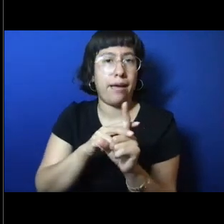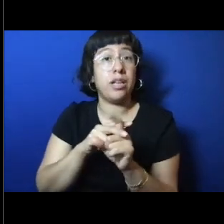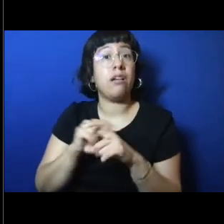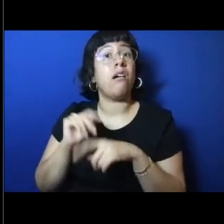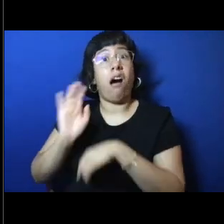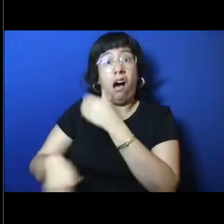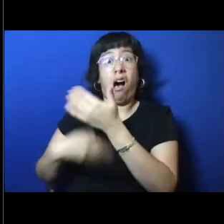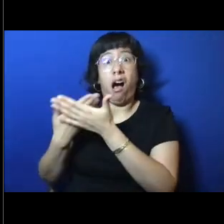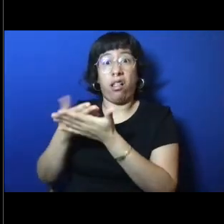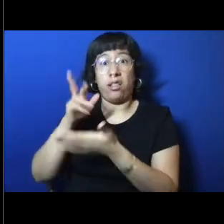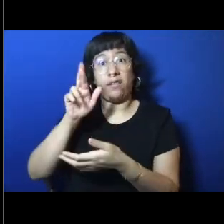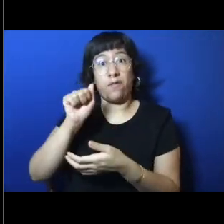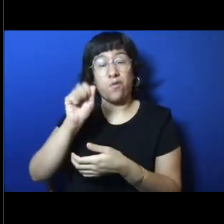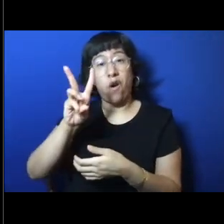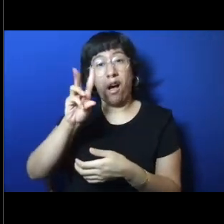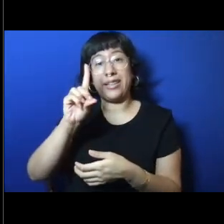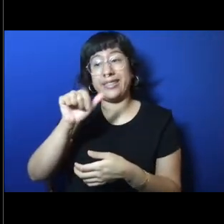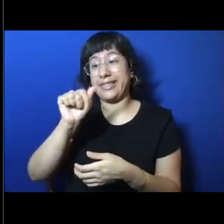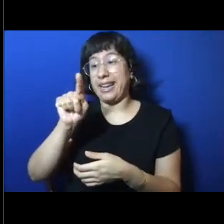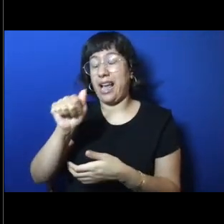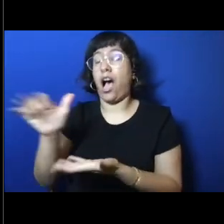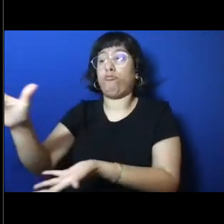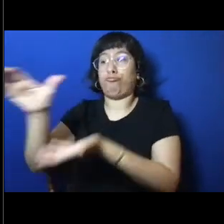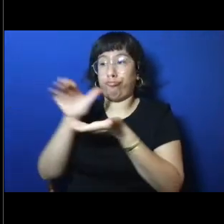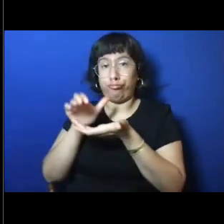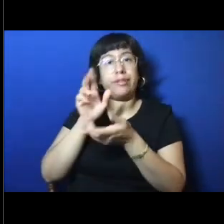and make it usable very quickly for the meteorologists that are using it.